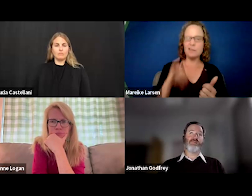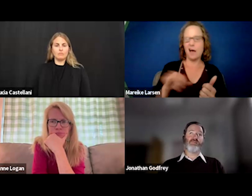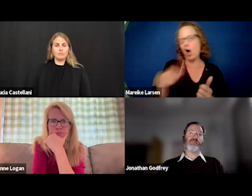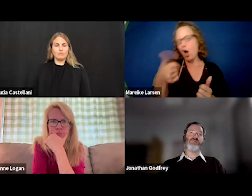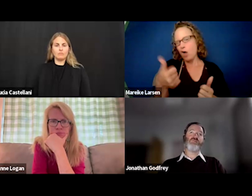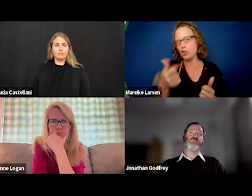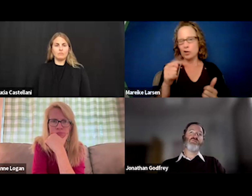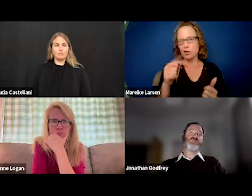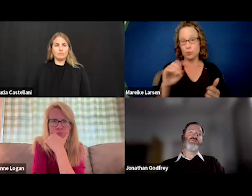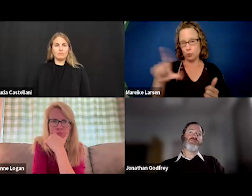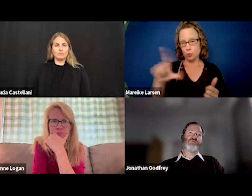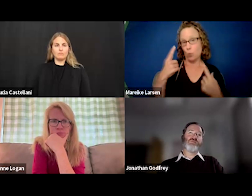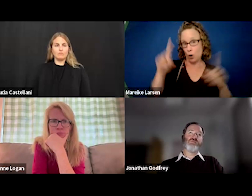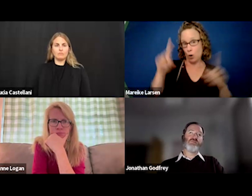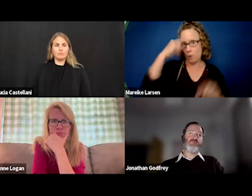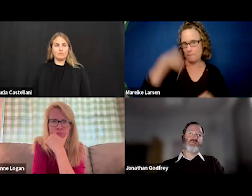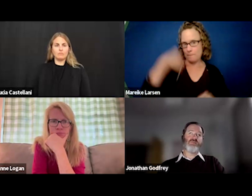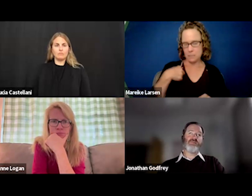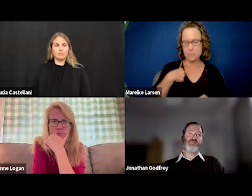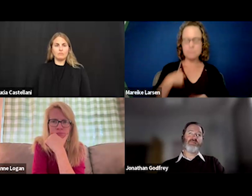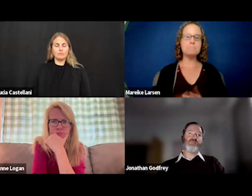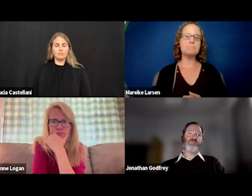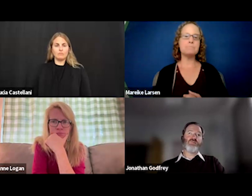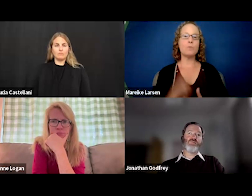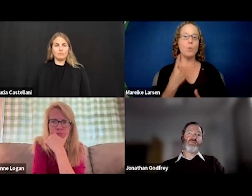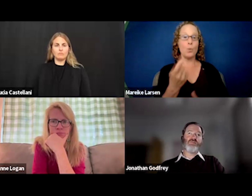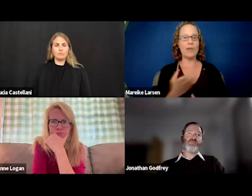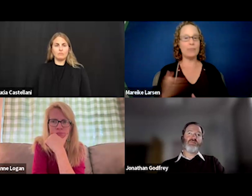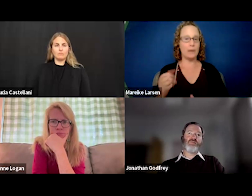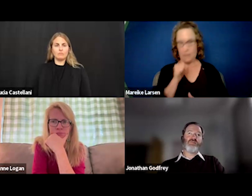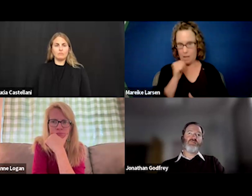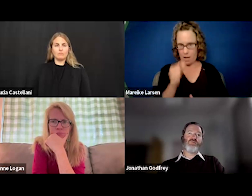One thing that did not work in terms of tools